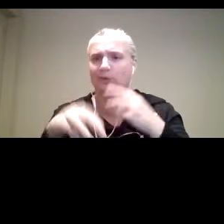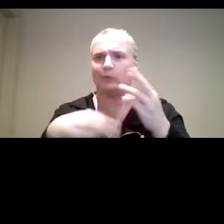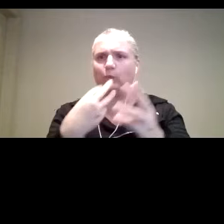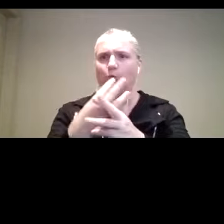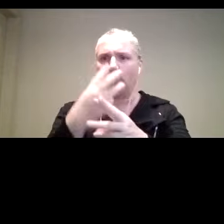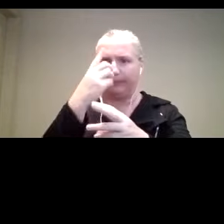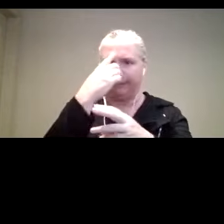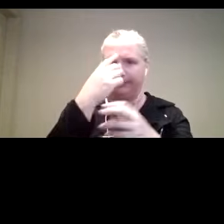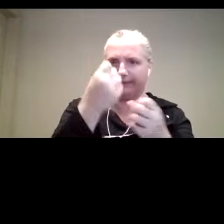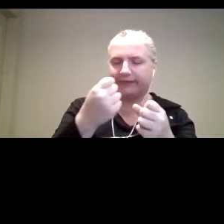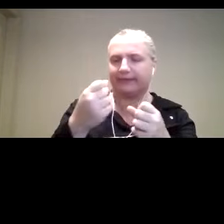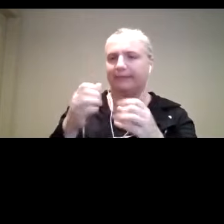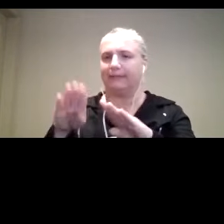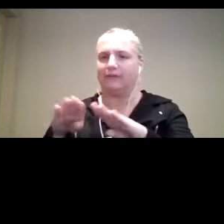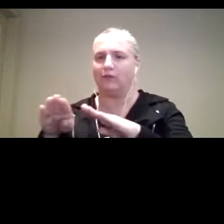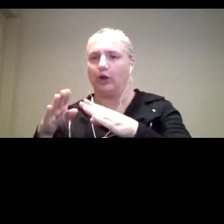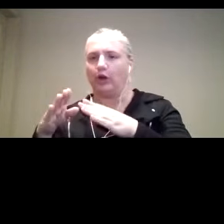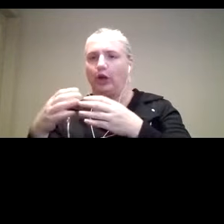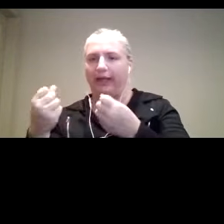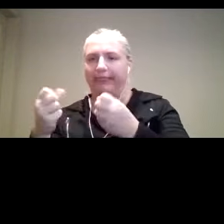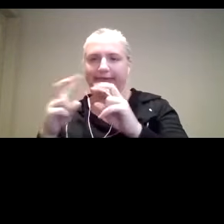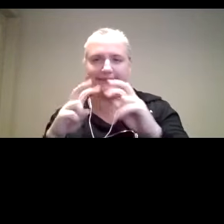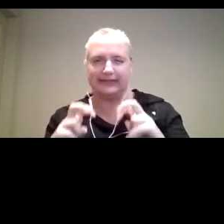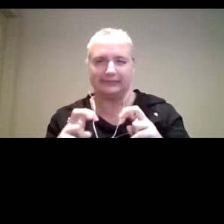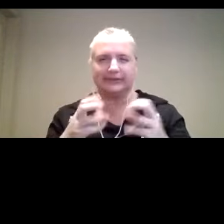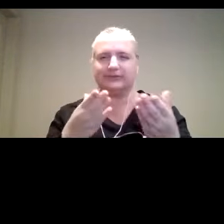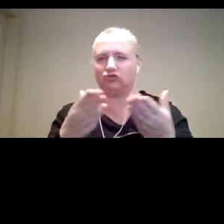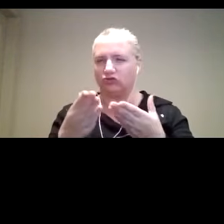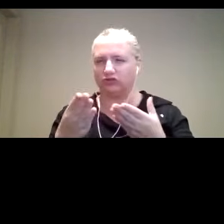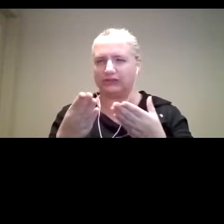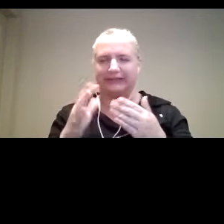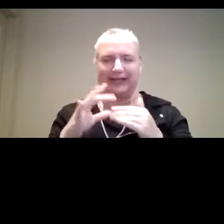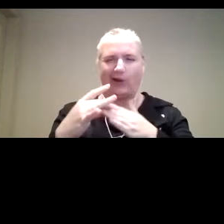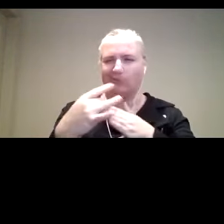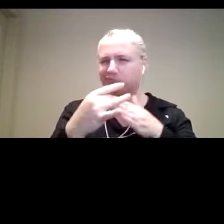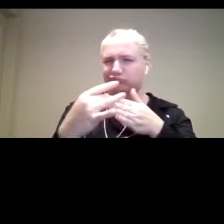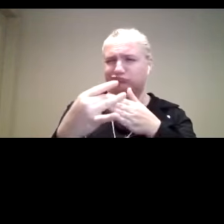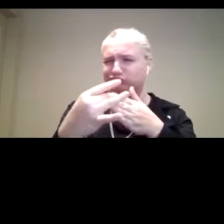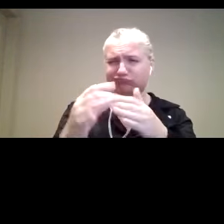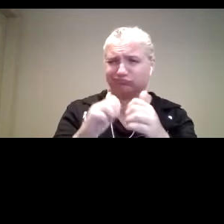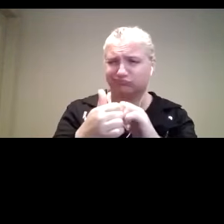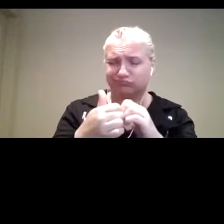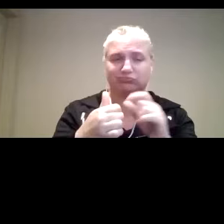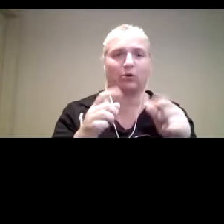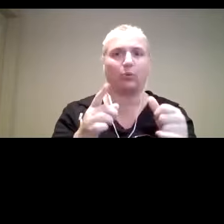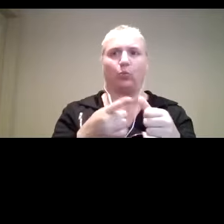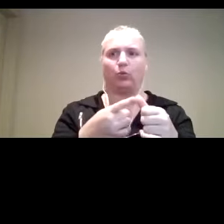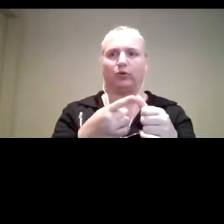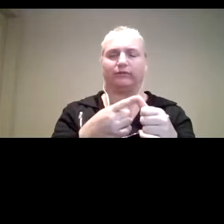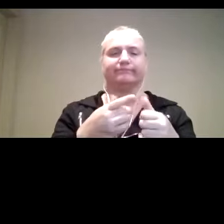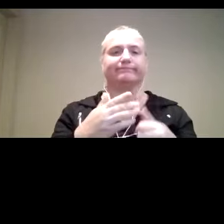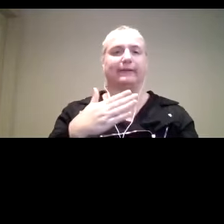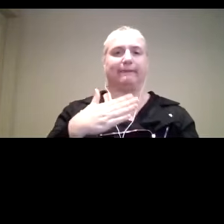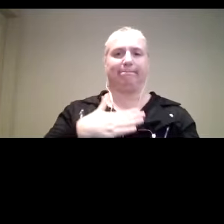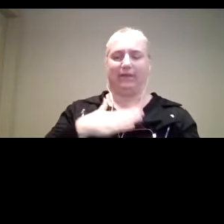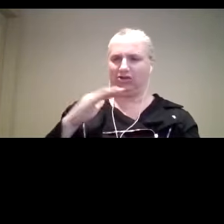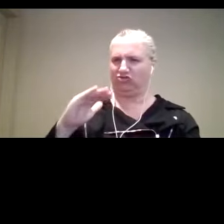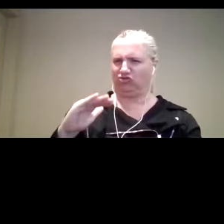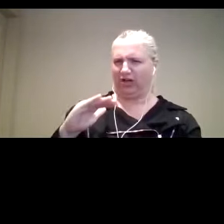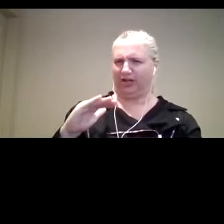and behavioral health assessment and services. And one would be, how do we consider my child or the student's mental health